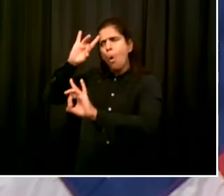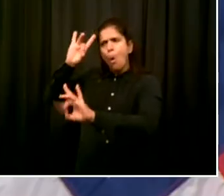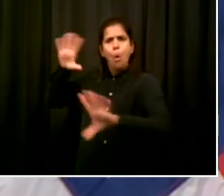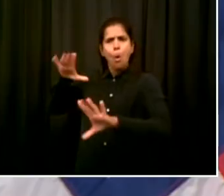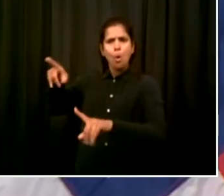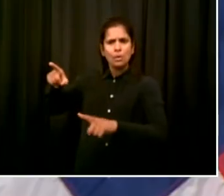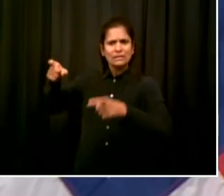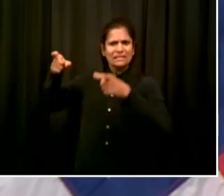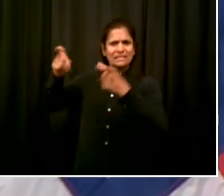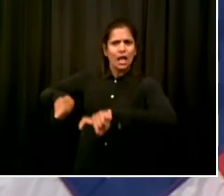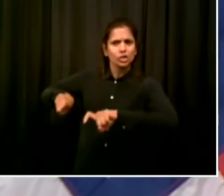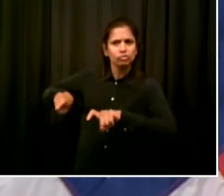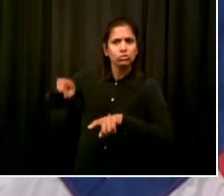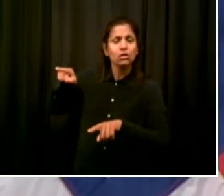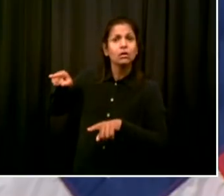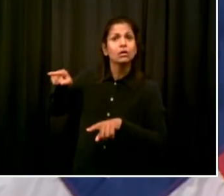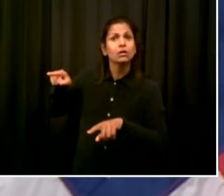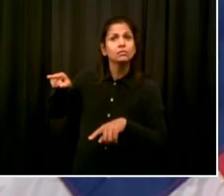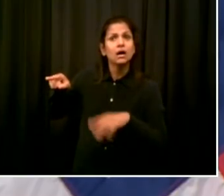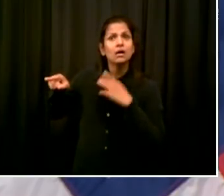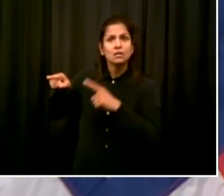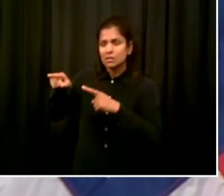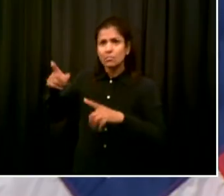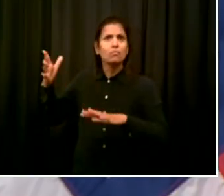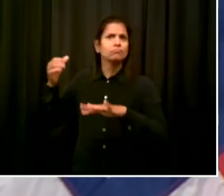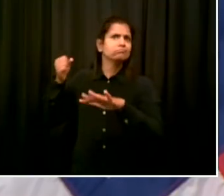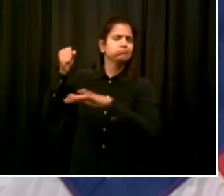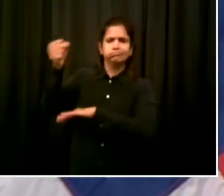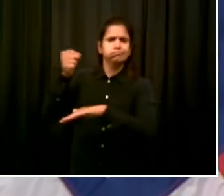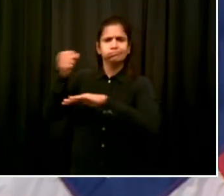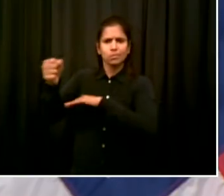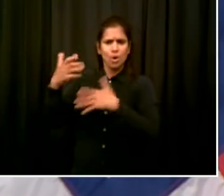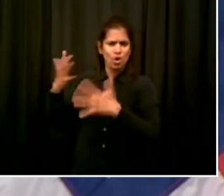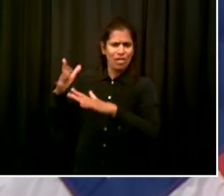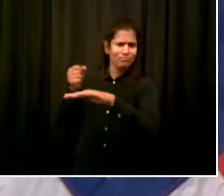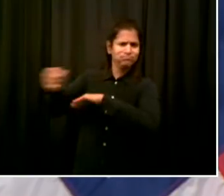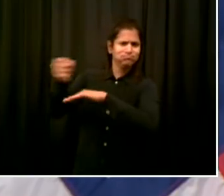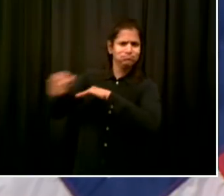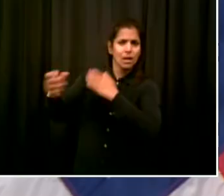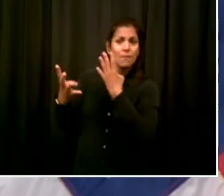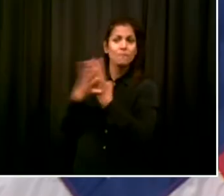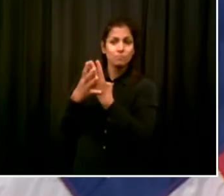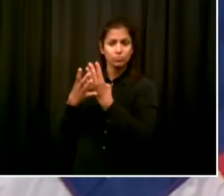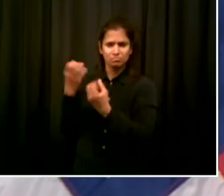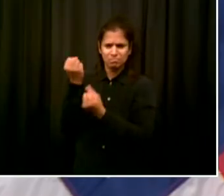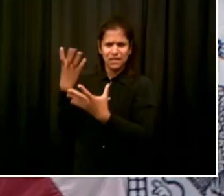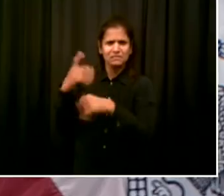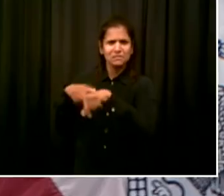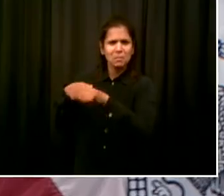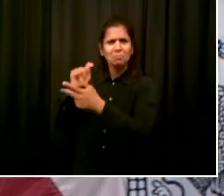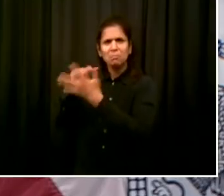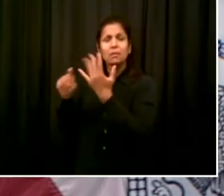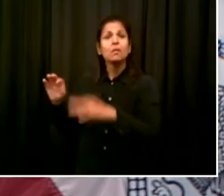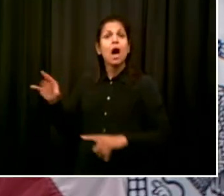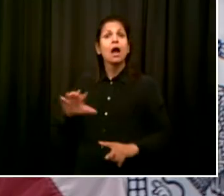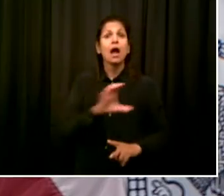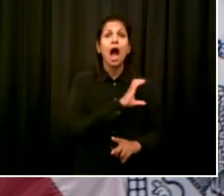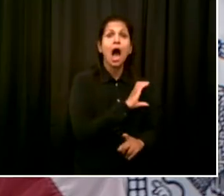MULTIPLE OPEN CASES ALREADY . RECOVERING THE